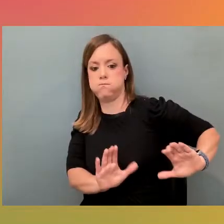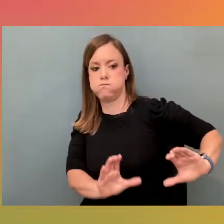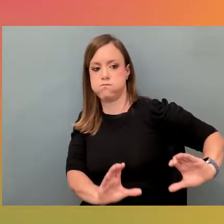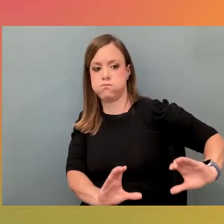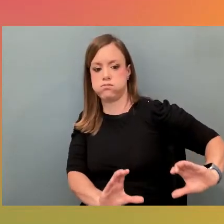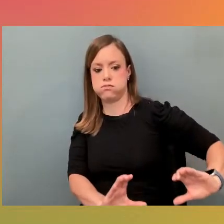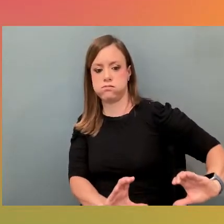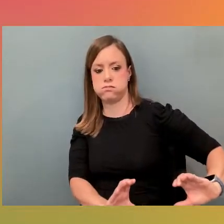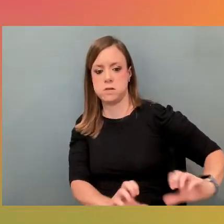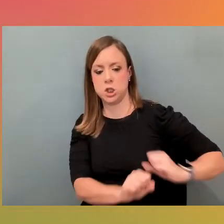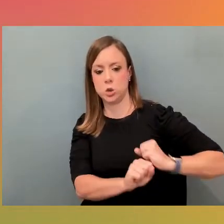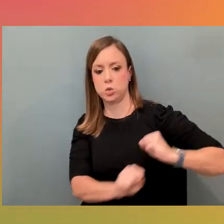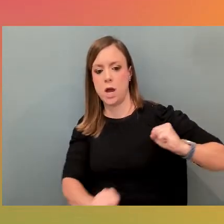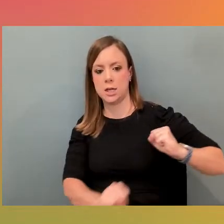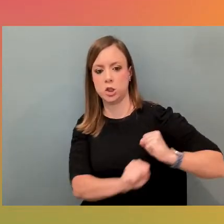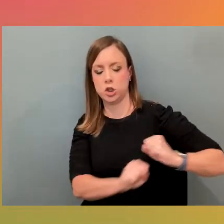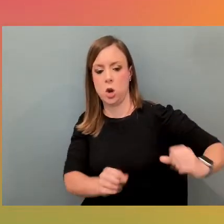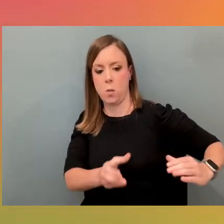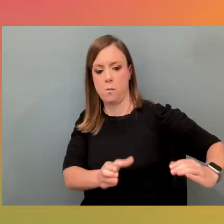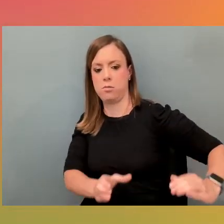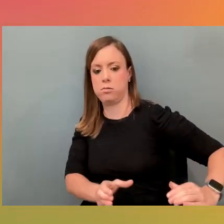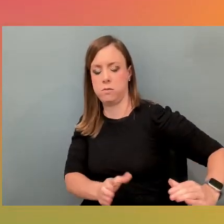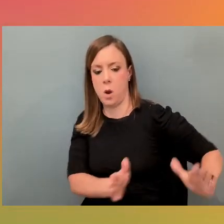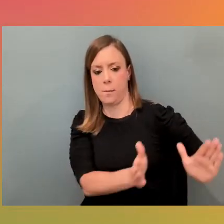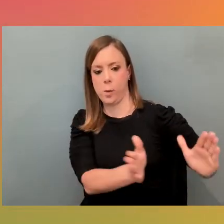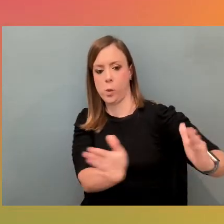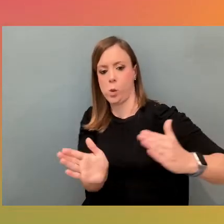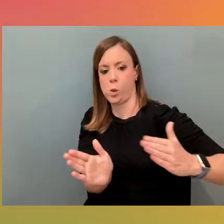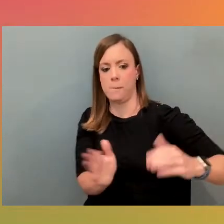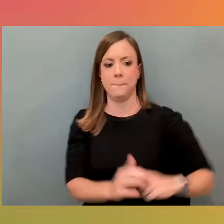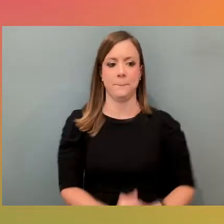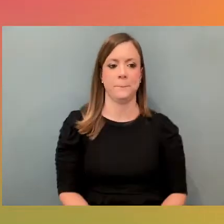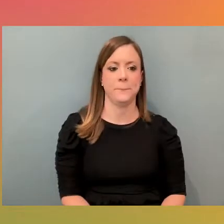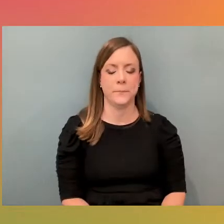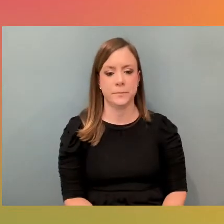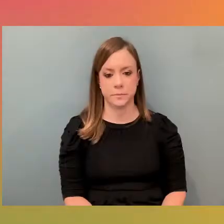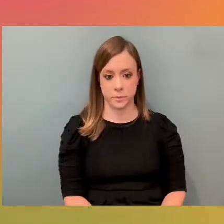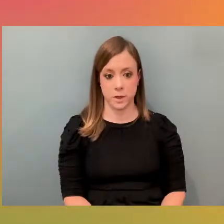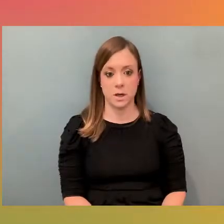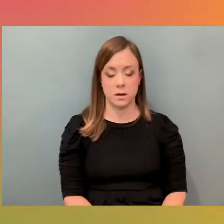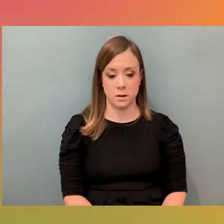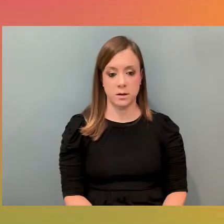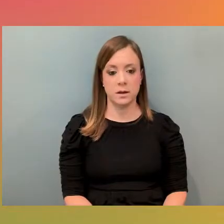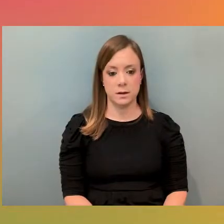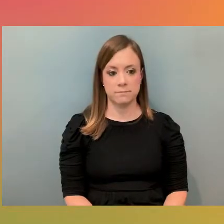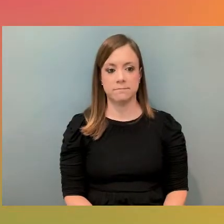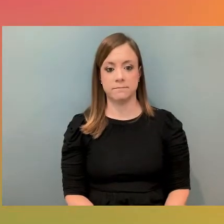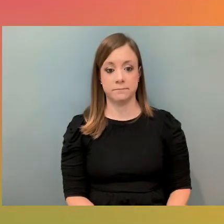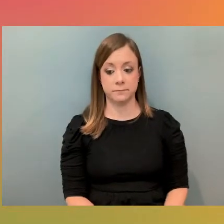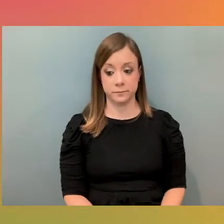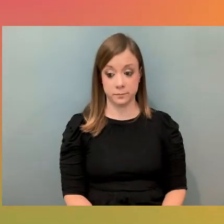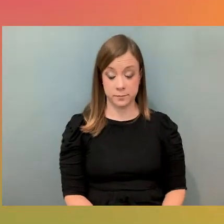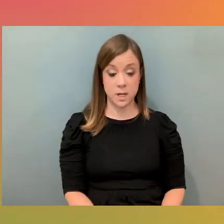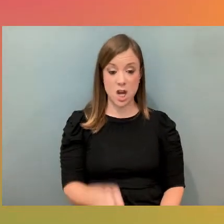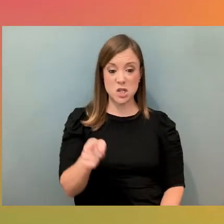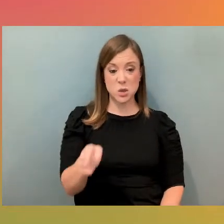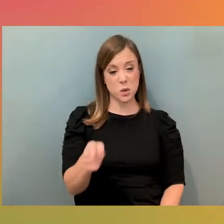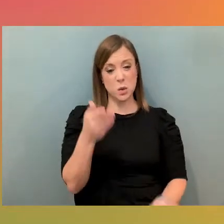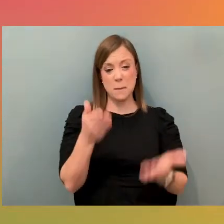YOU GET A NICE BIG STRETCH